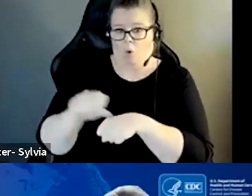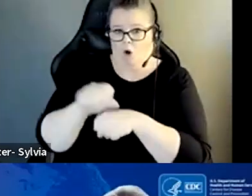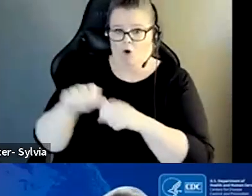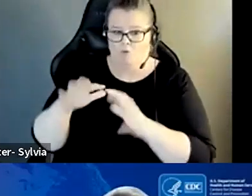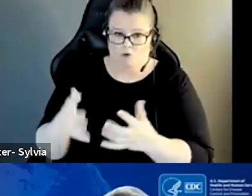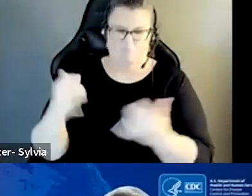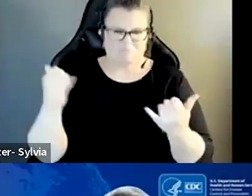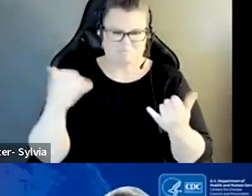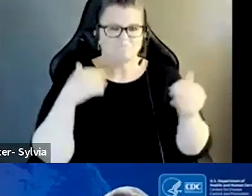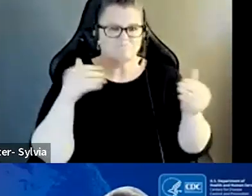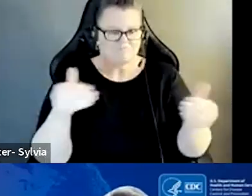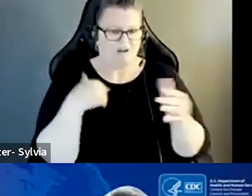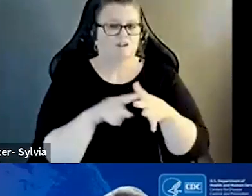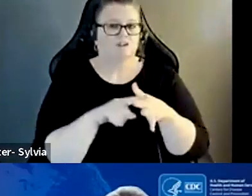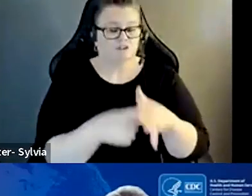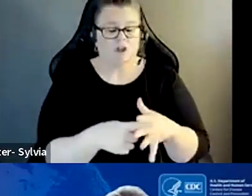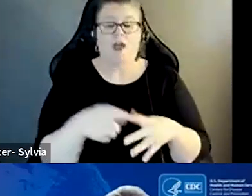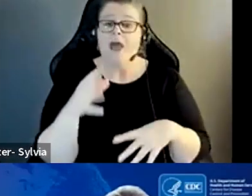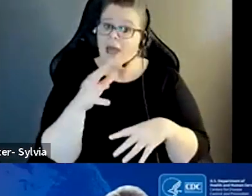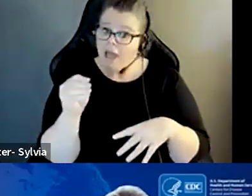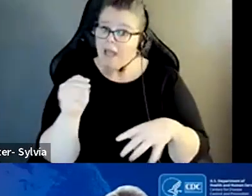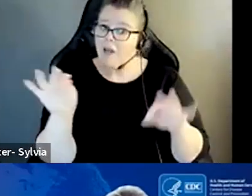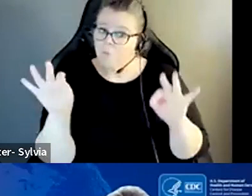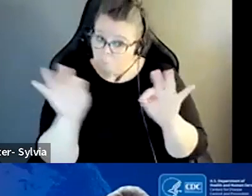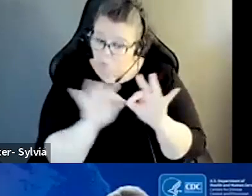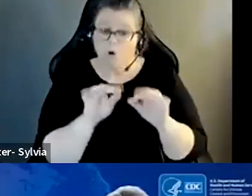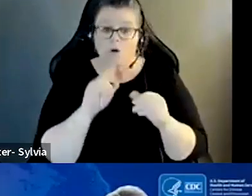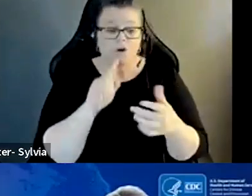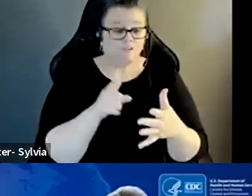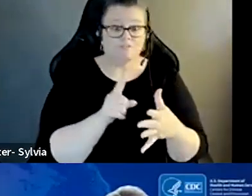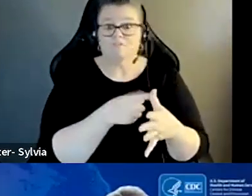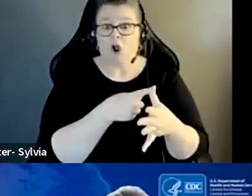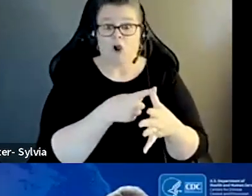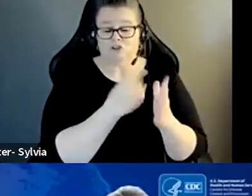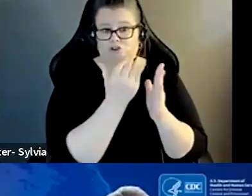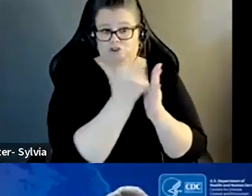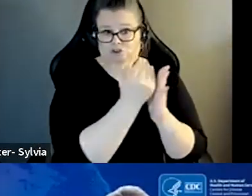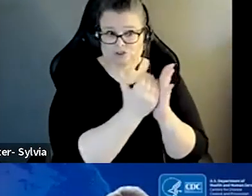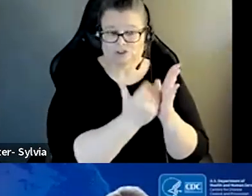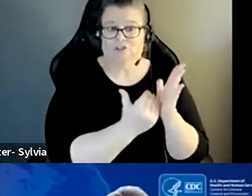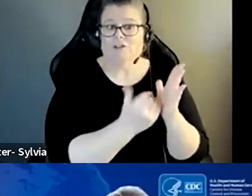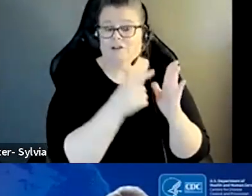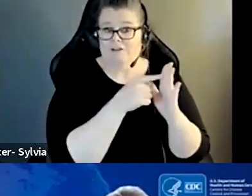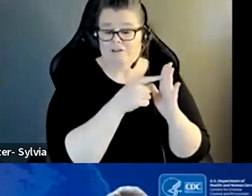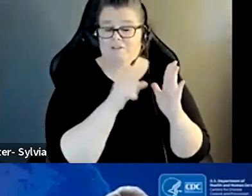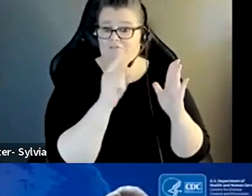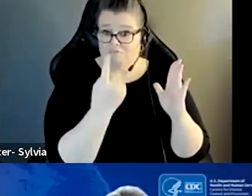And speaking of important stuff, why our first agenda item. As with the last meeting, we wanted to start off today